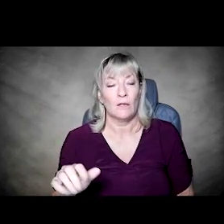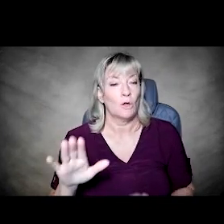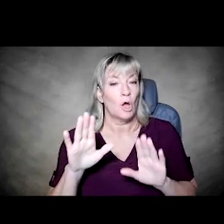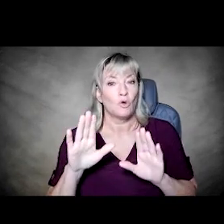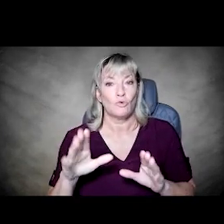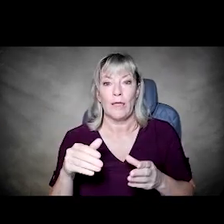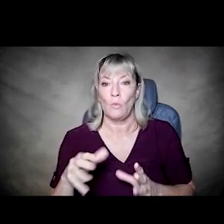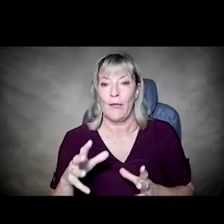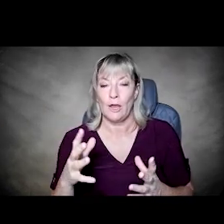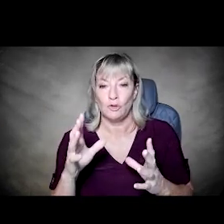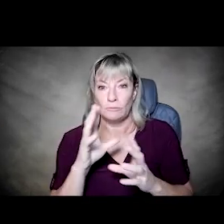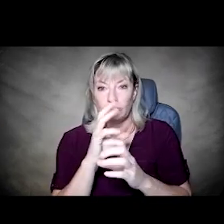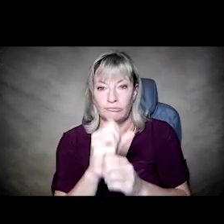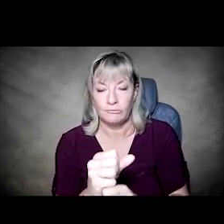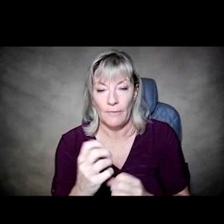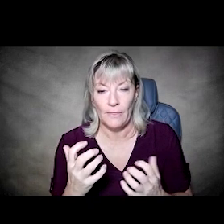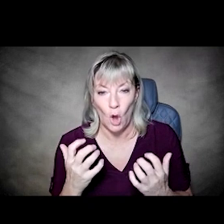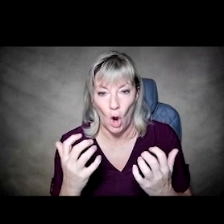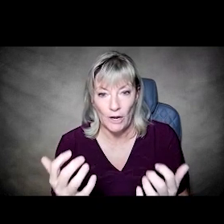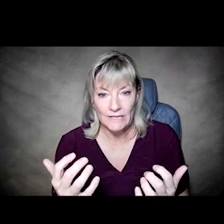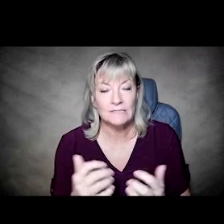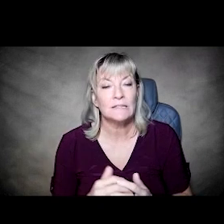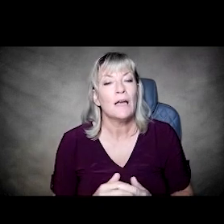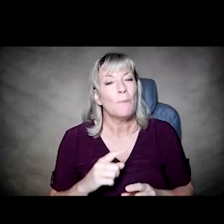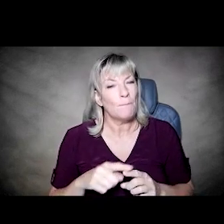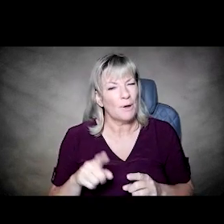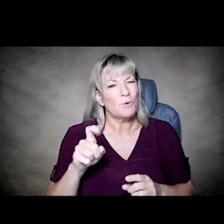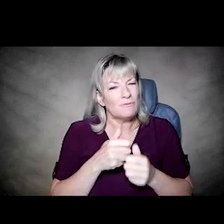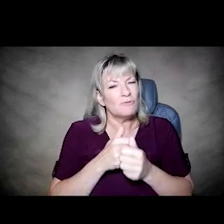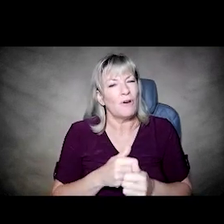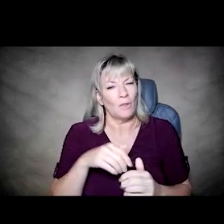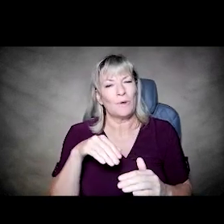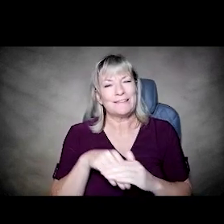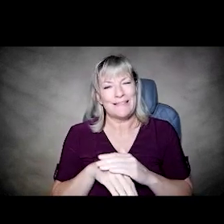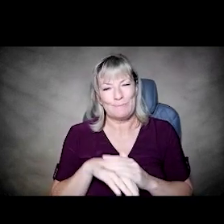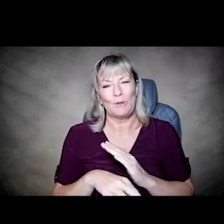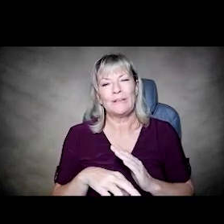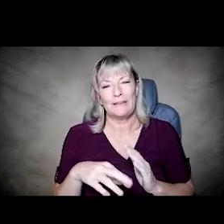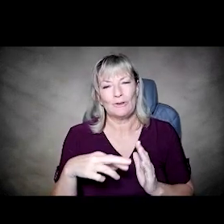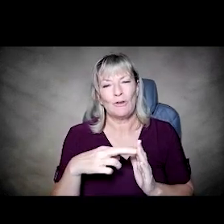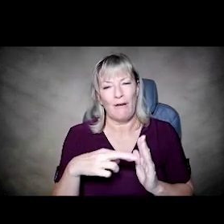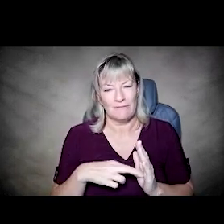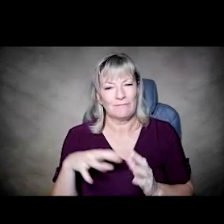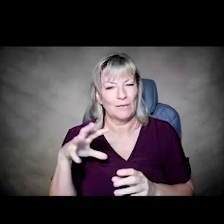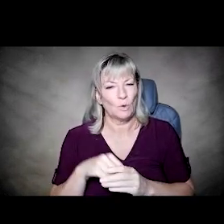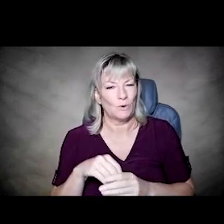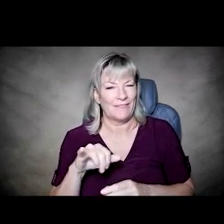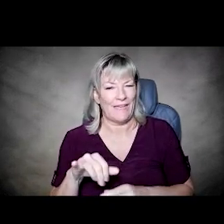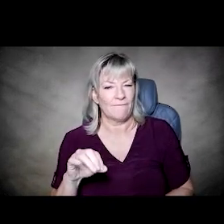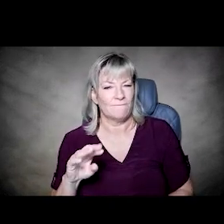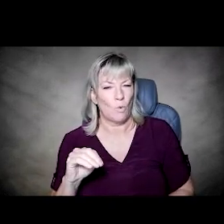audience. That said, you must follow accessibility guidelines when including these formats.